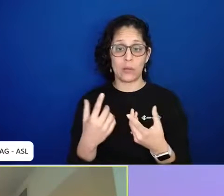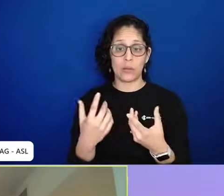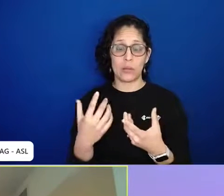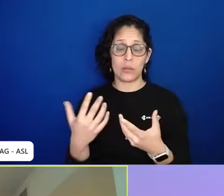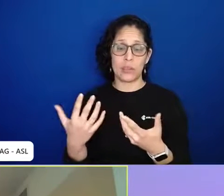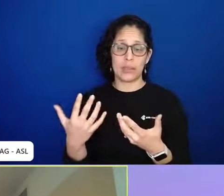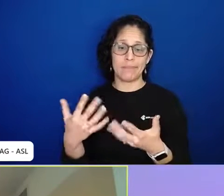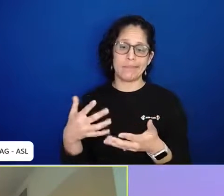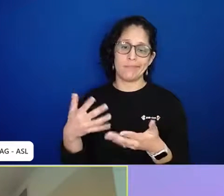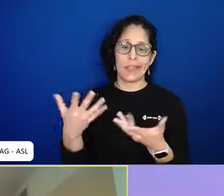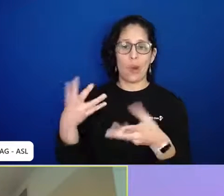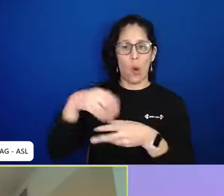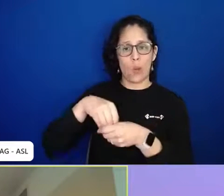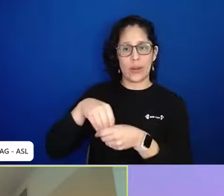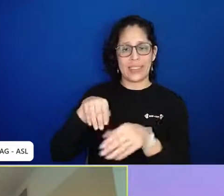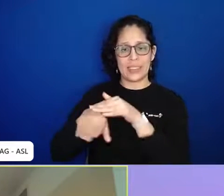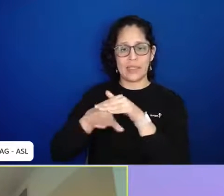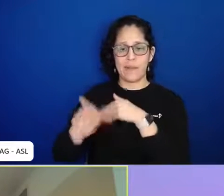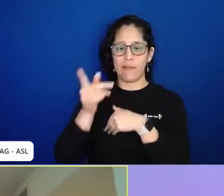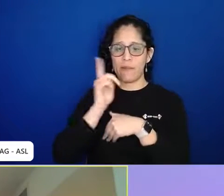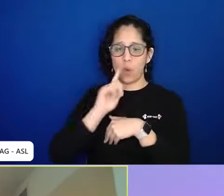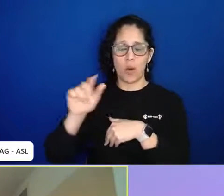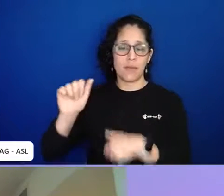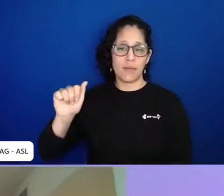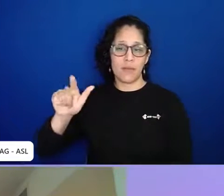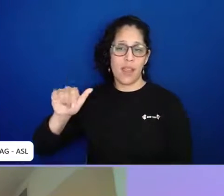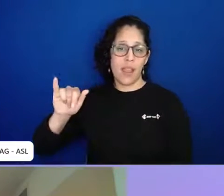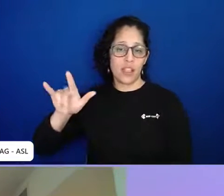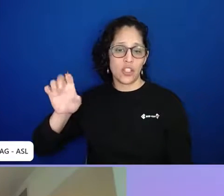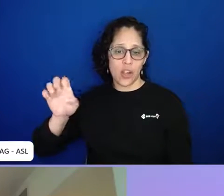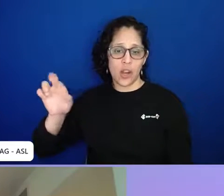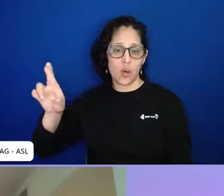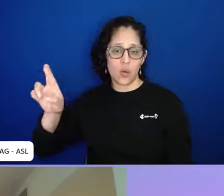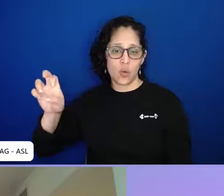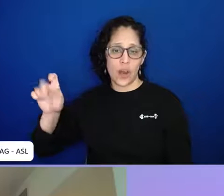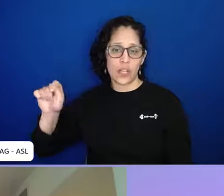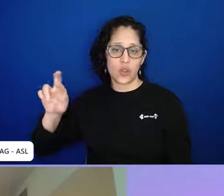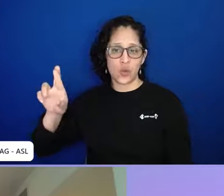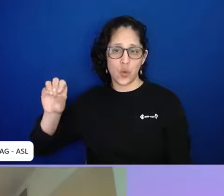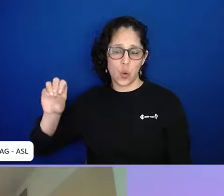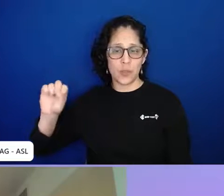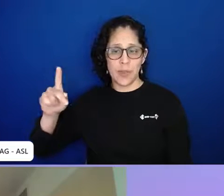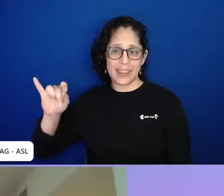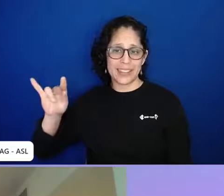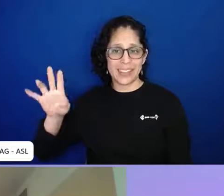do you have any feedback regarding incorporating accessibility into agile